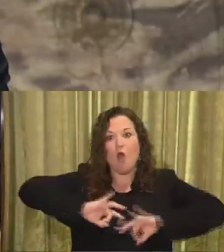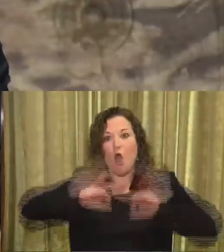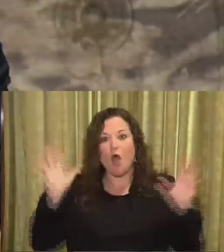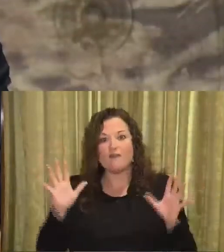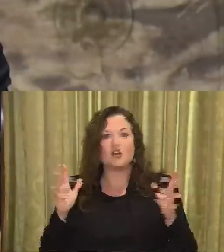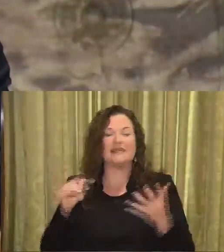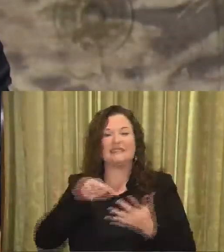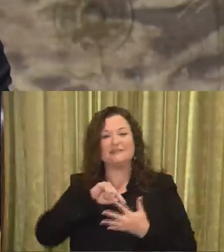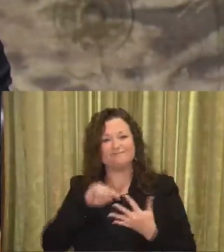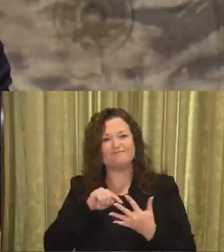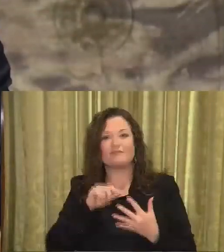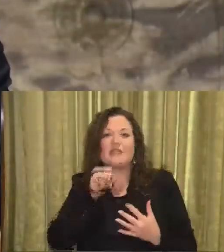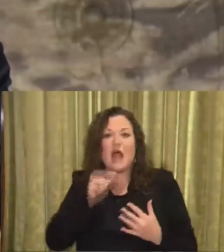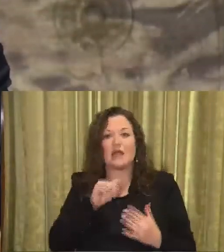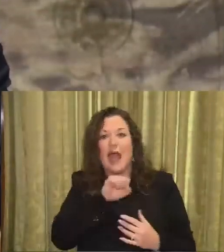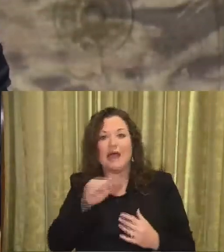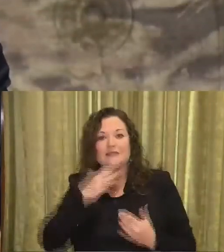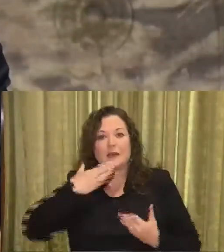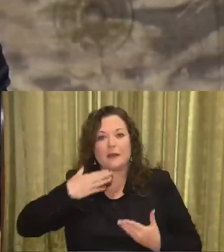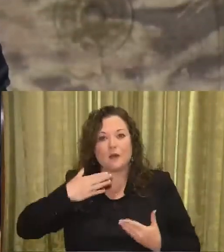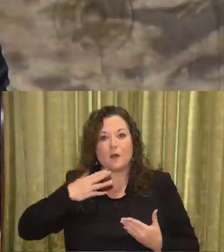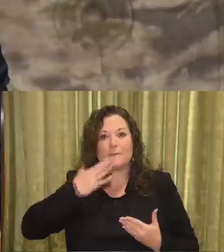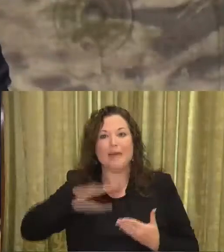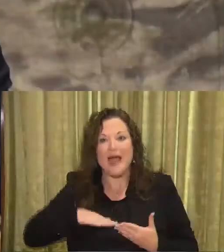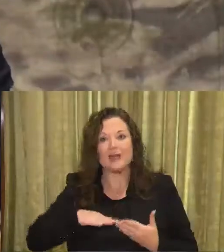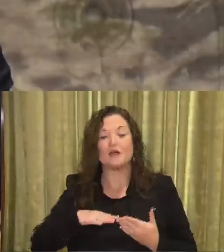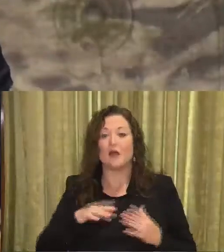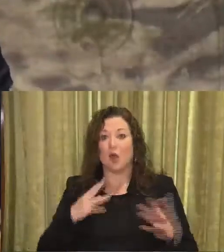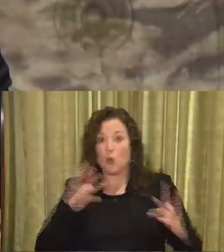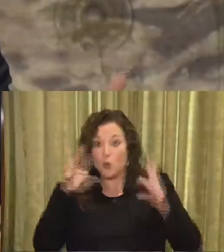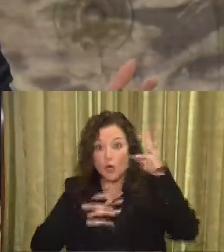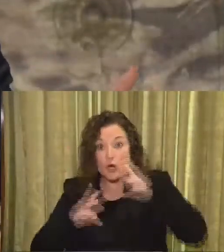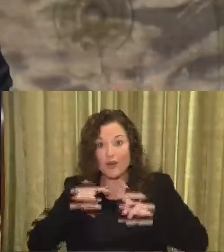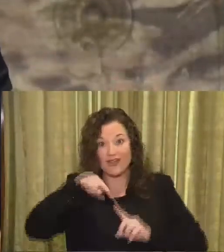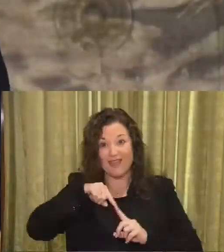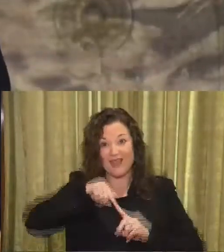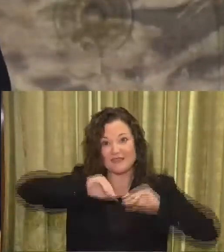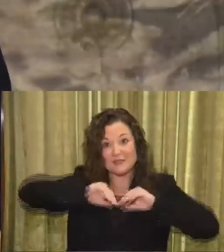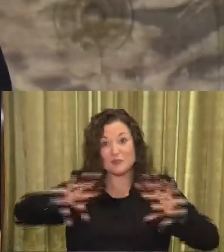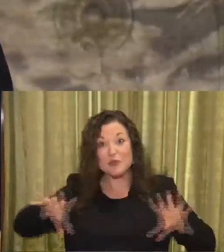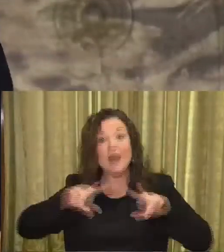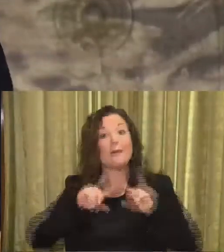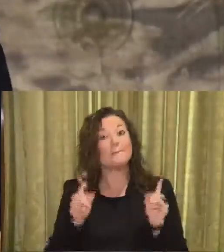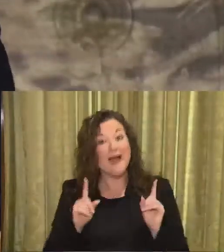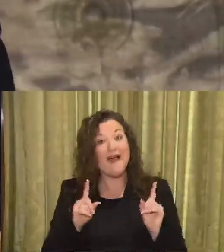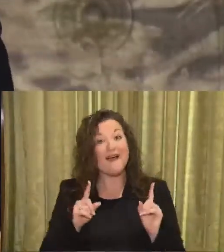And if and the worry is that they're going to spread it. But if others are have the vaccine,